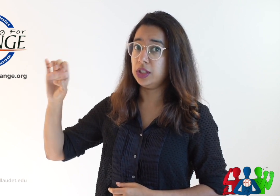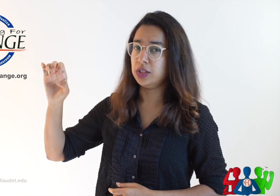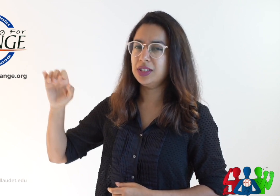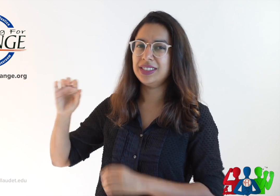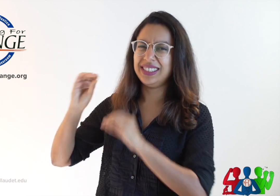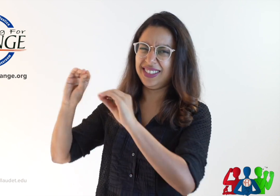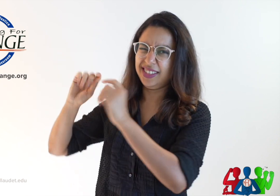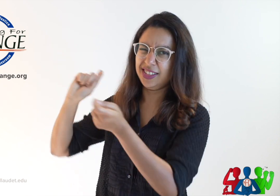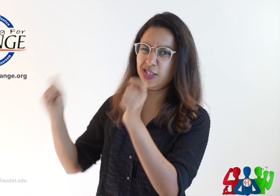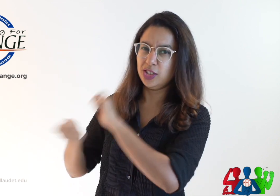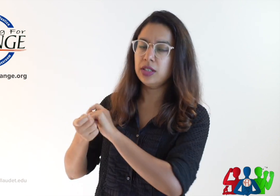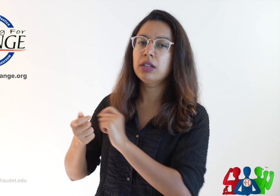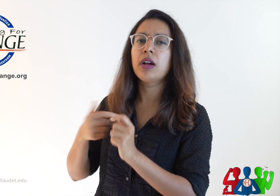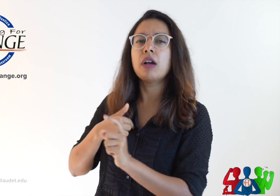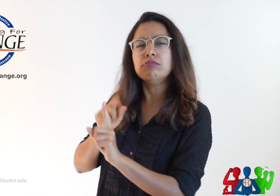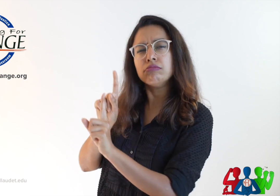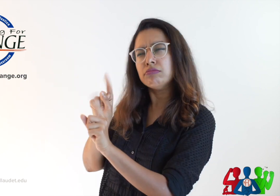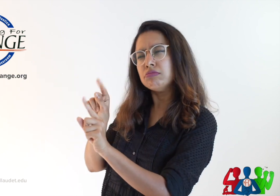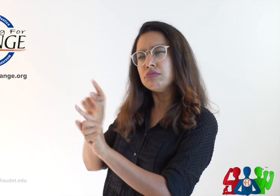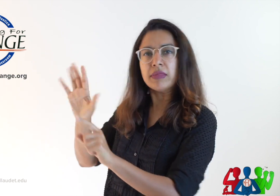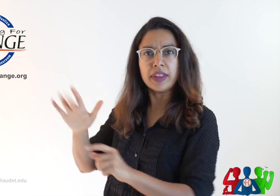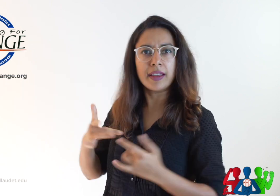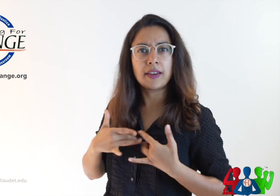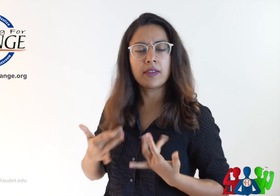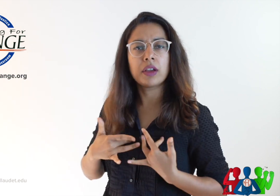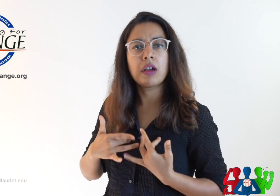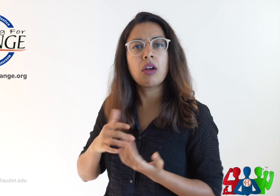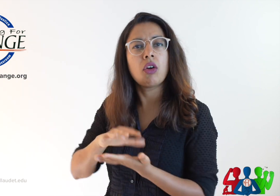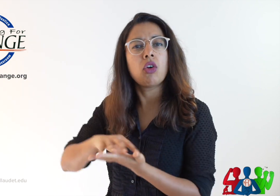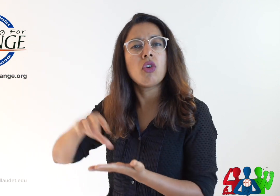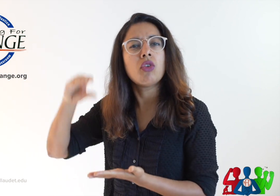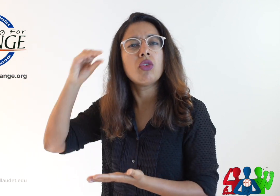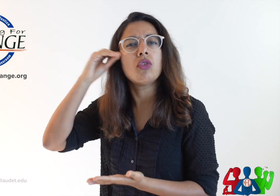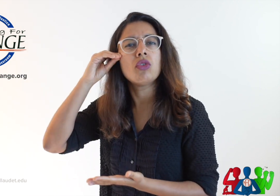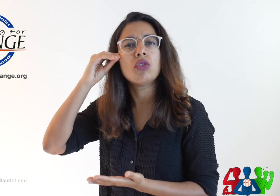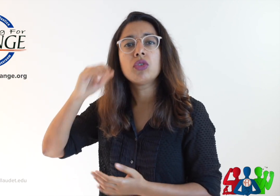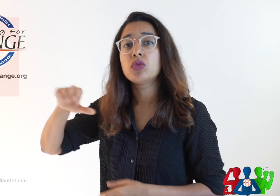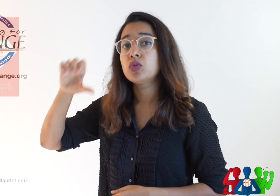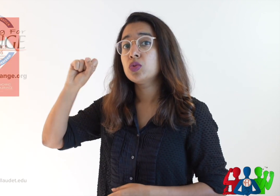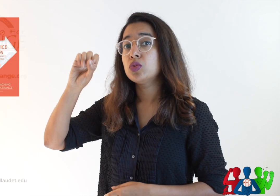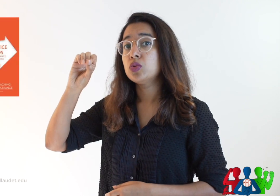An organization called “Teaching for Change” is one that I have attended several